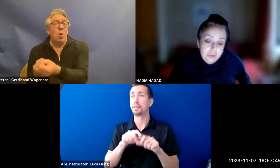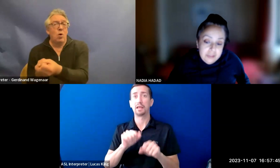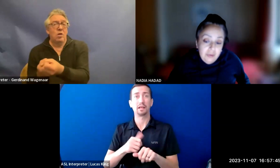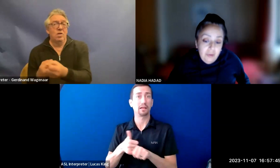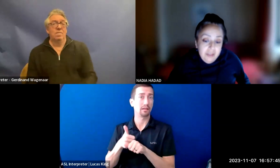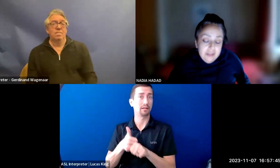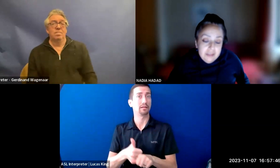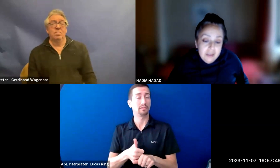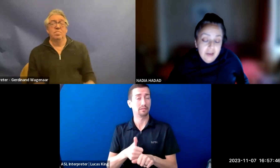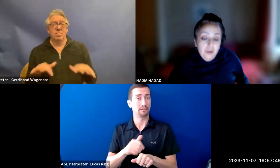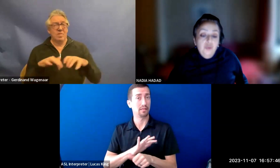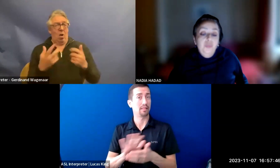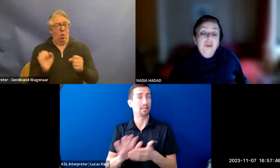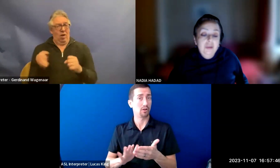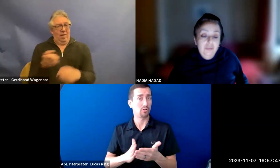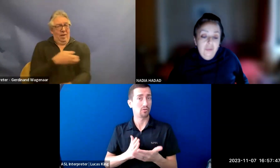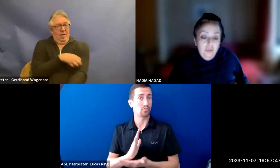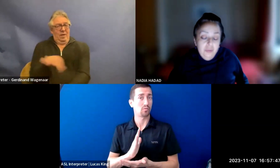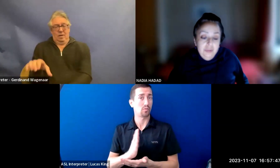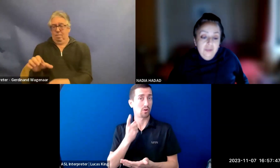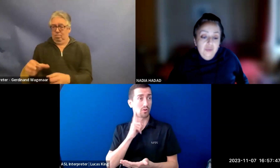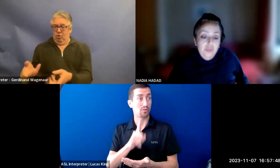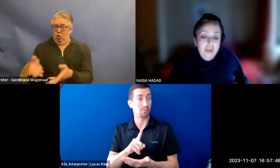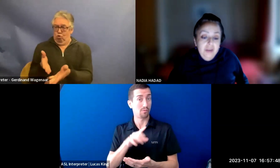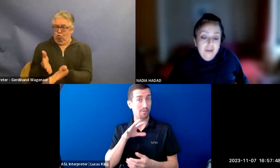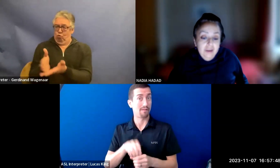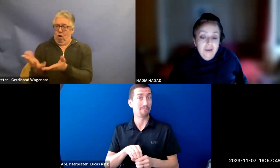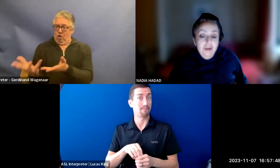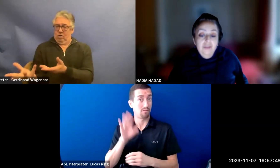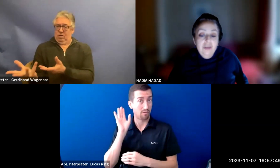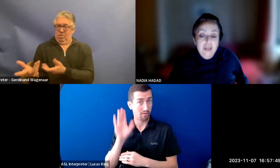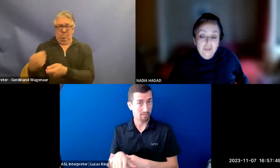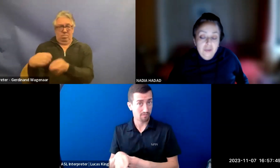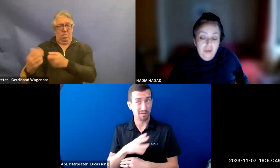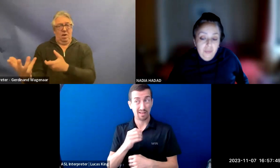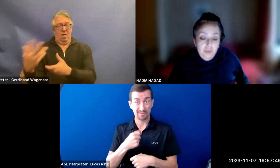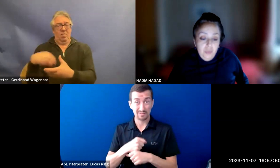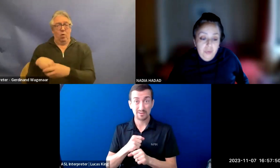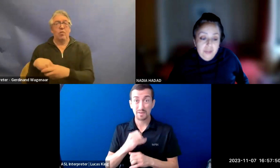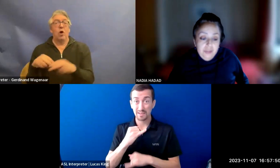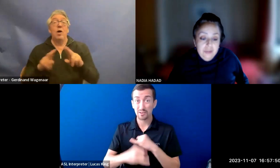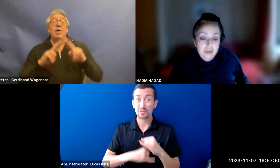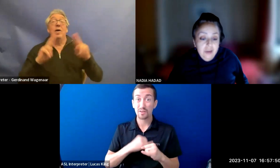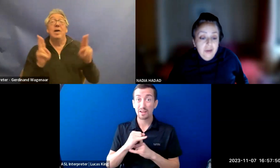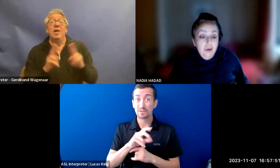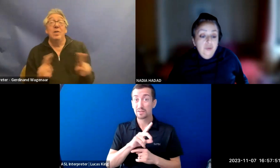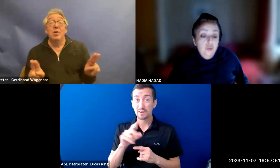and enforce their rights to be involved and to make international development cooperation